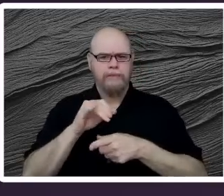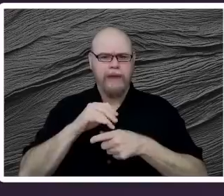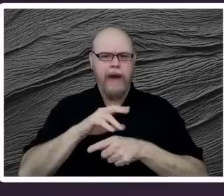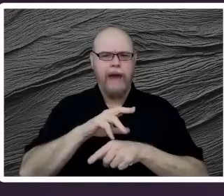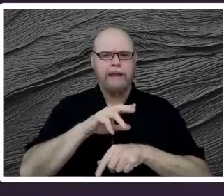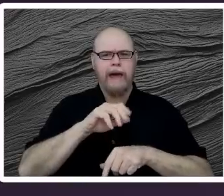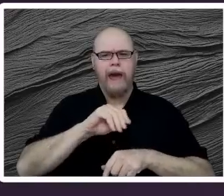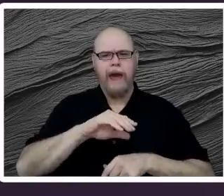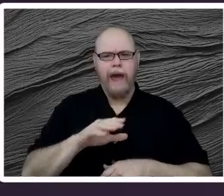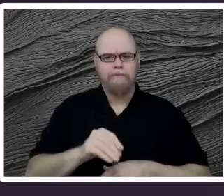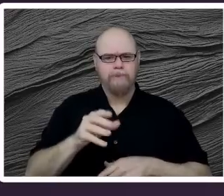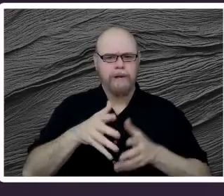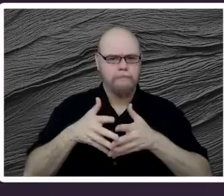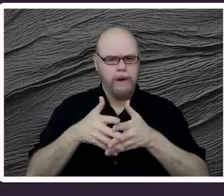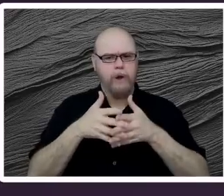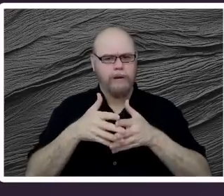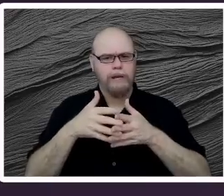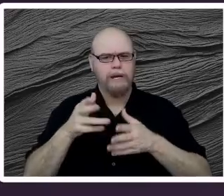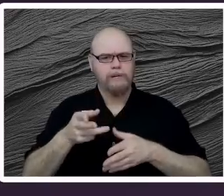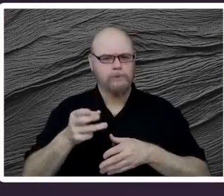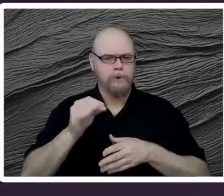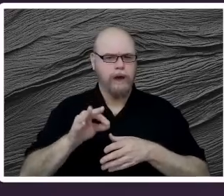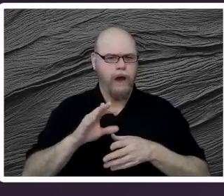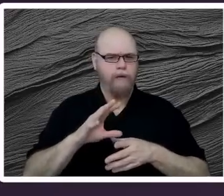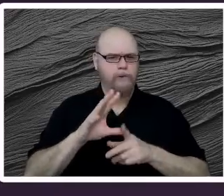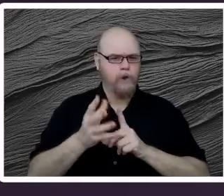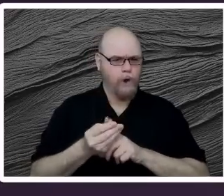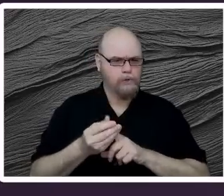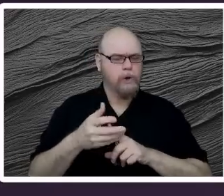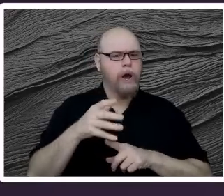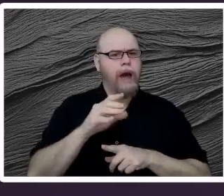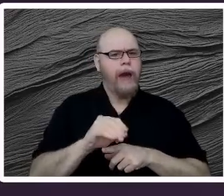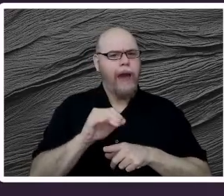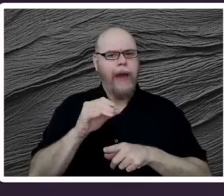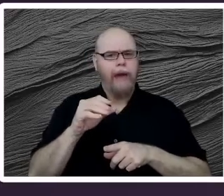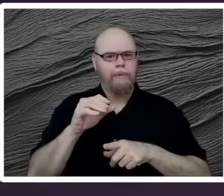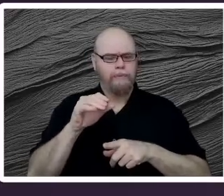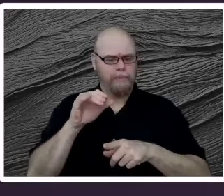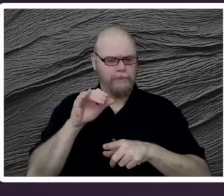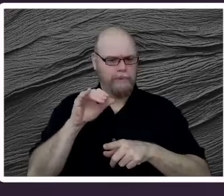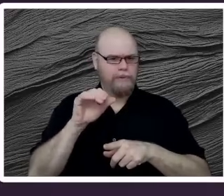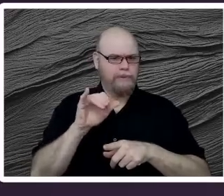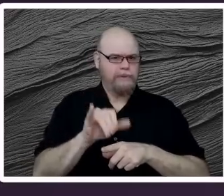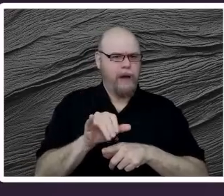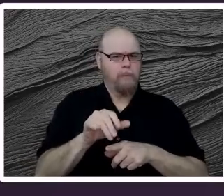their collection, the opening of the museum and African American history, in general,